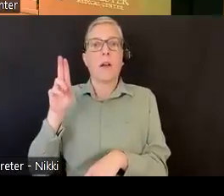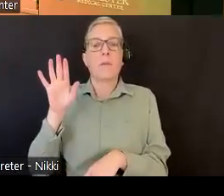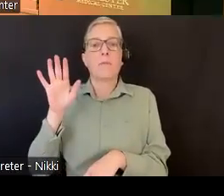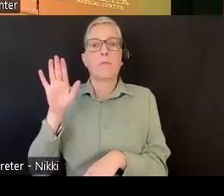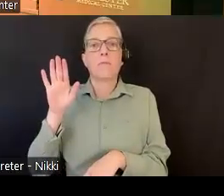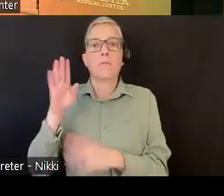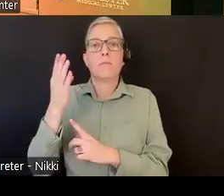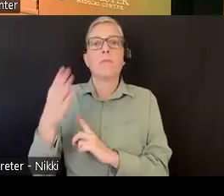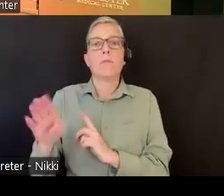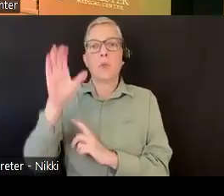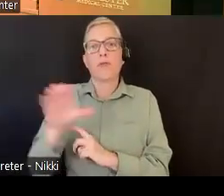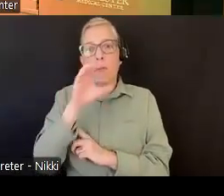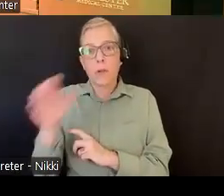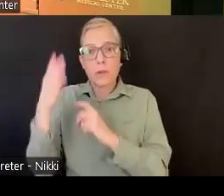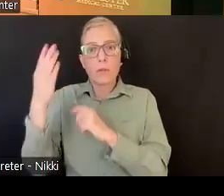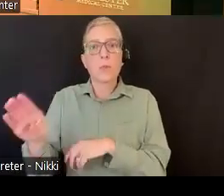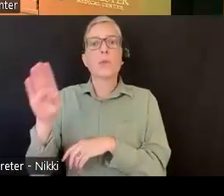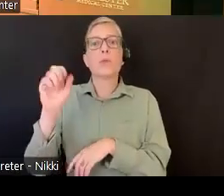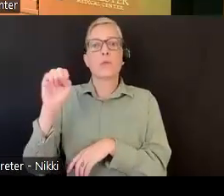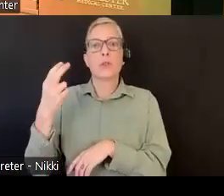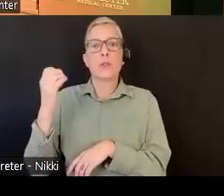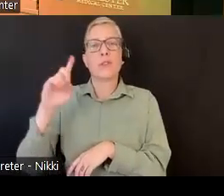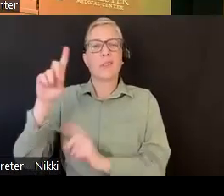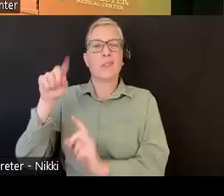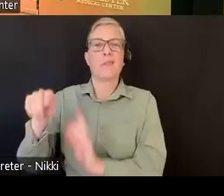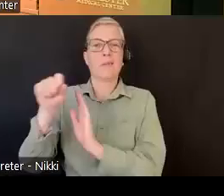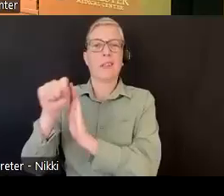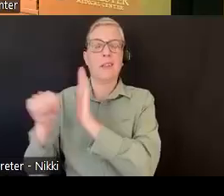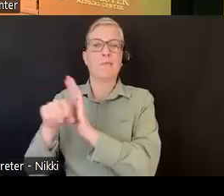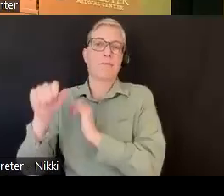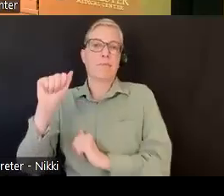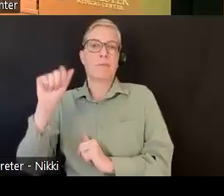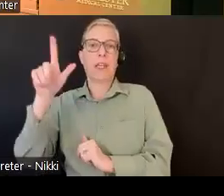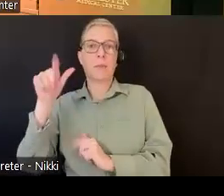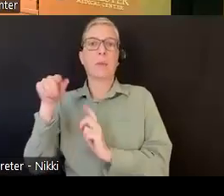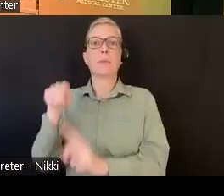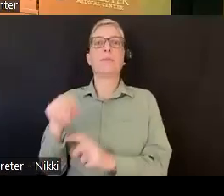integrating care with mental health specialty care all through a relationship and trying to pull all